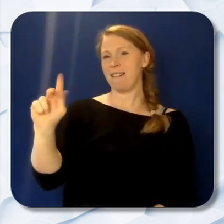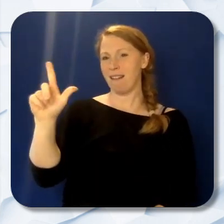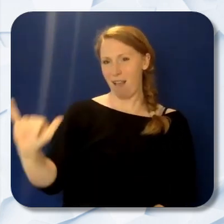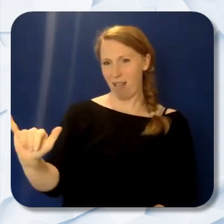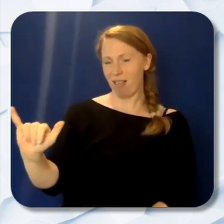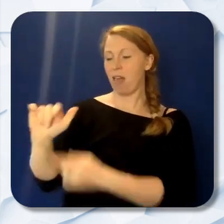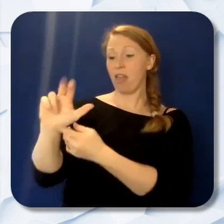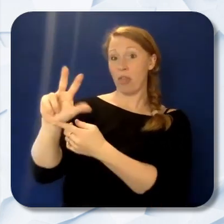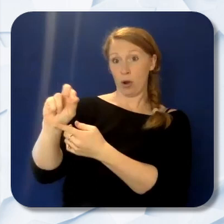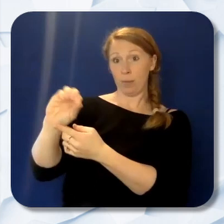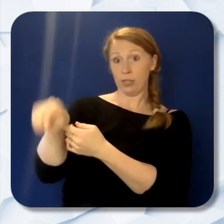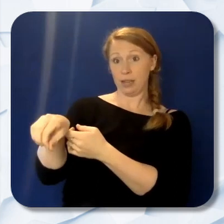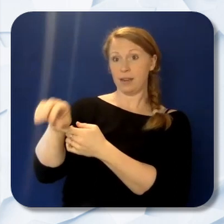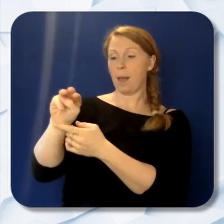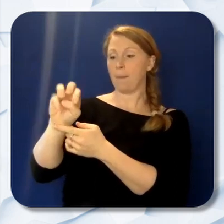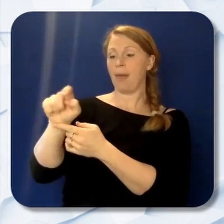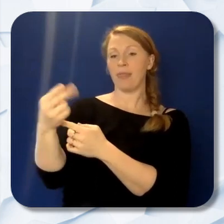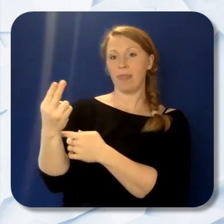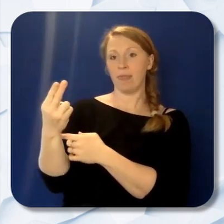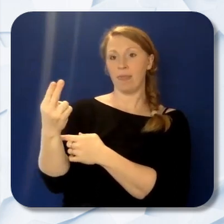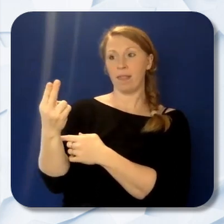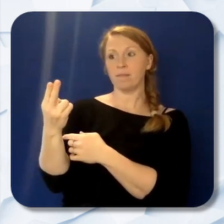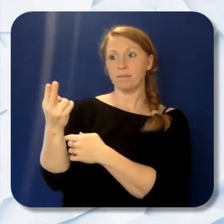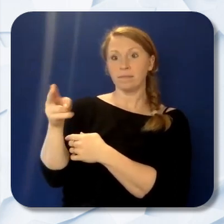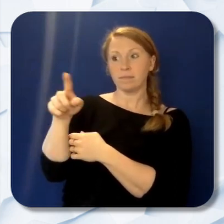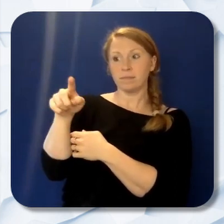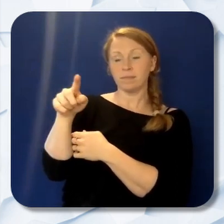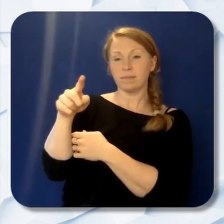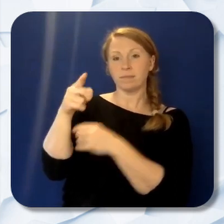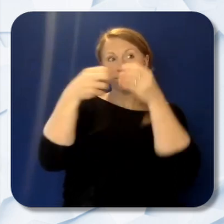these are the drug poisoning deaths. This does not even begin to take into account